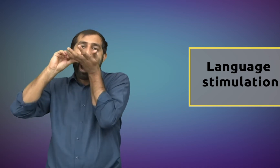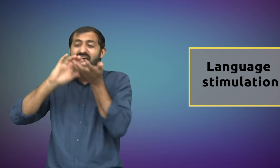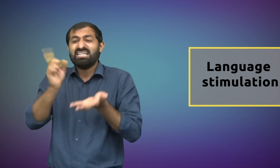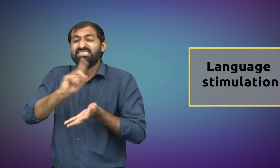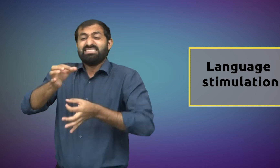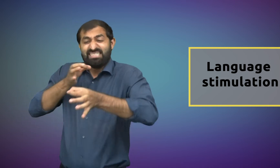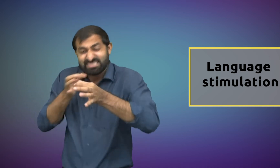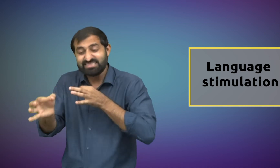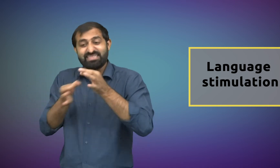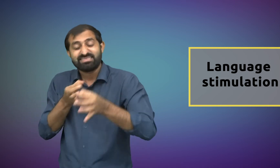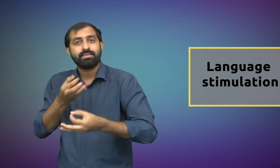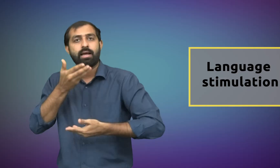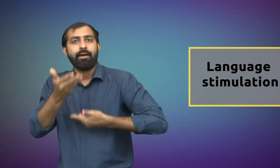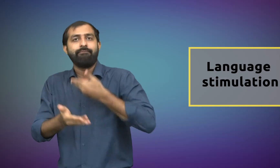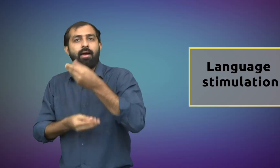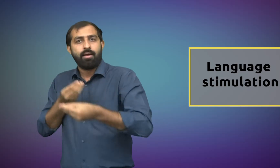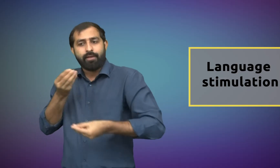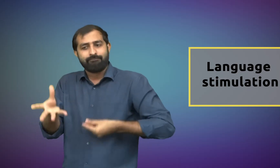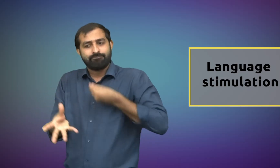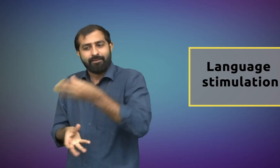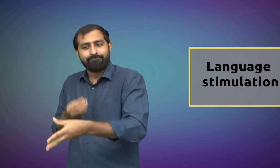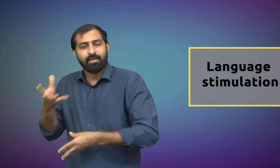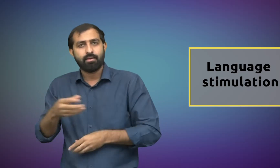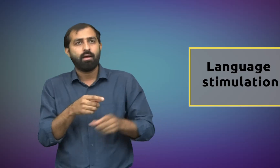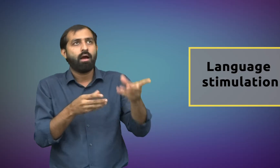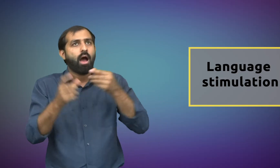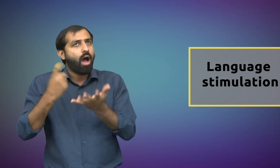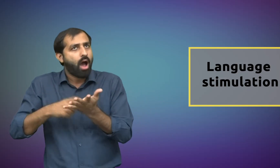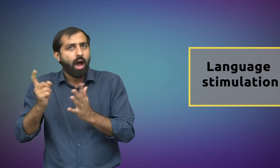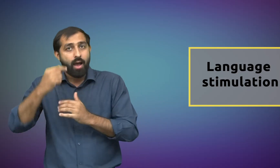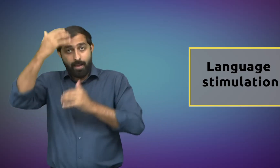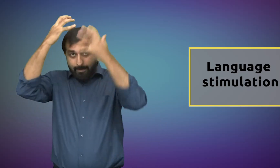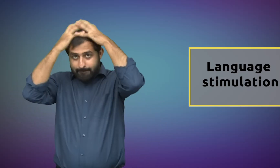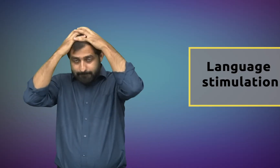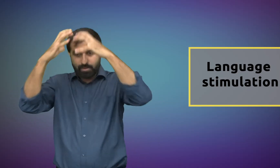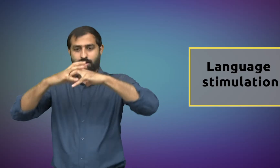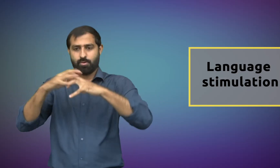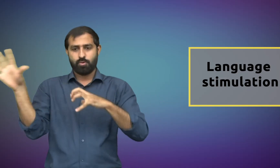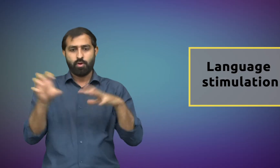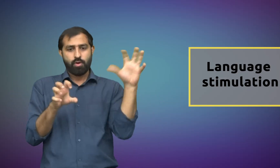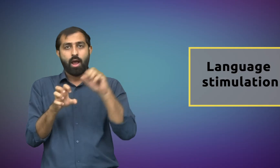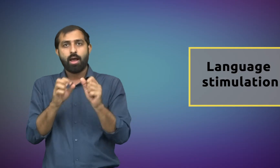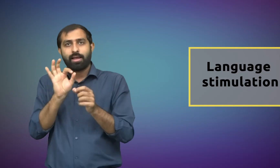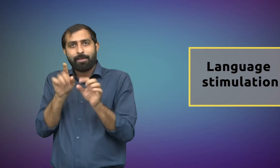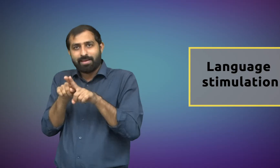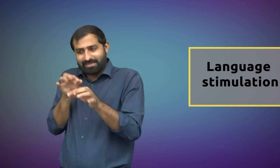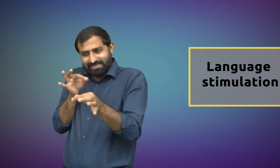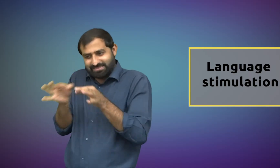While having chapati, sometimes child bite his or her hand then parents give advice to the child that No, it can hurt you. You can eat like this.